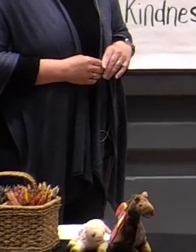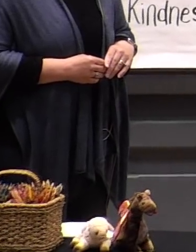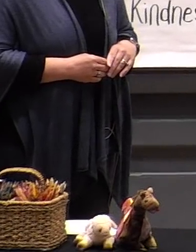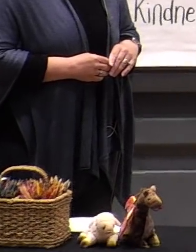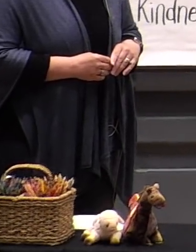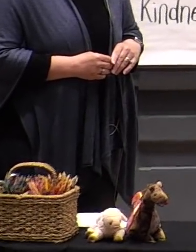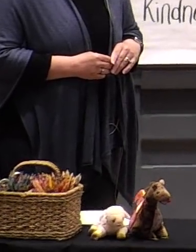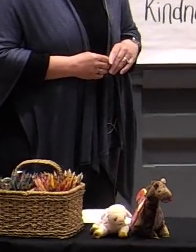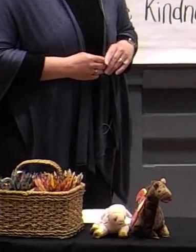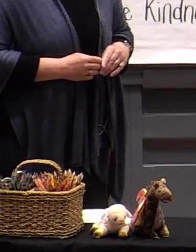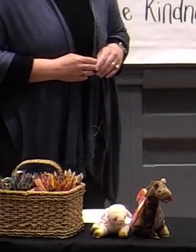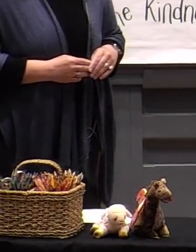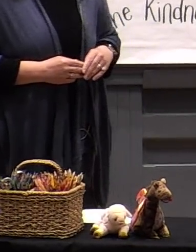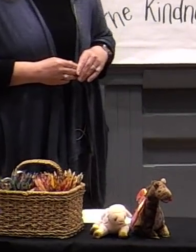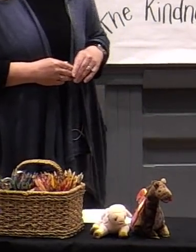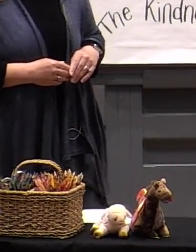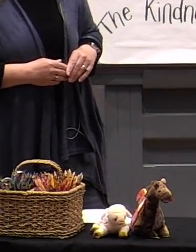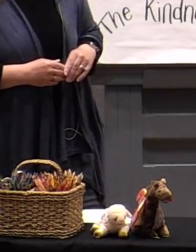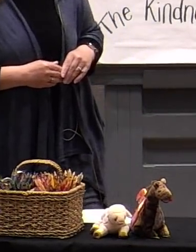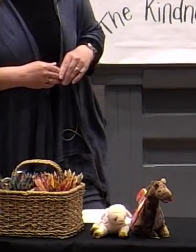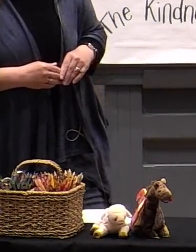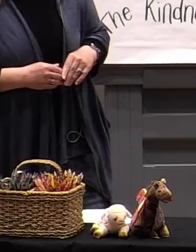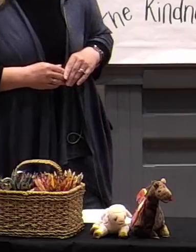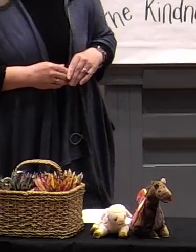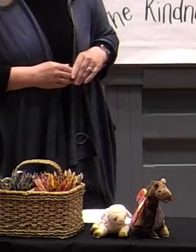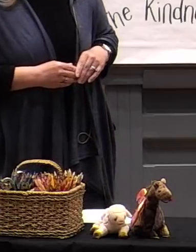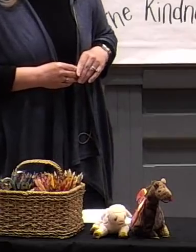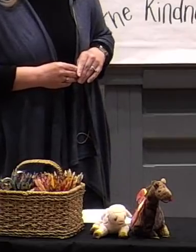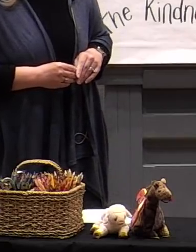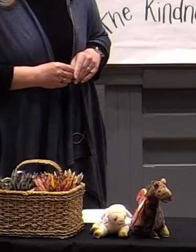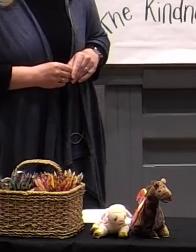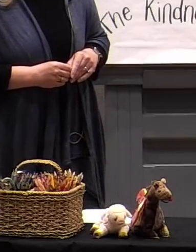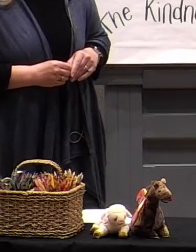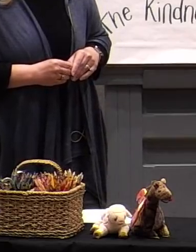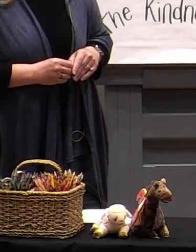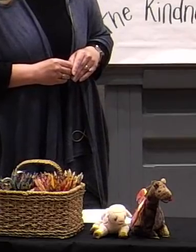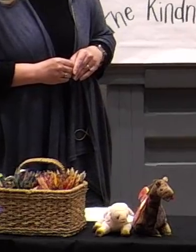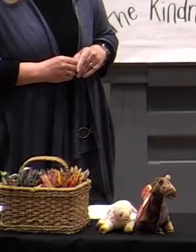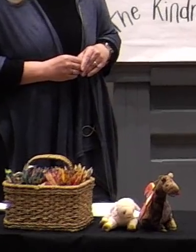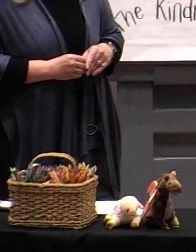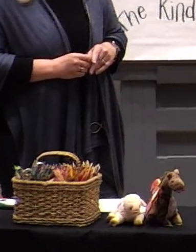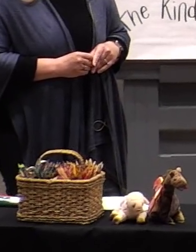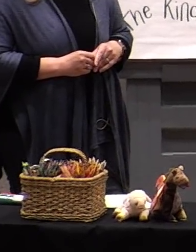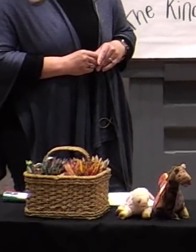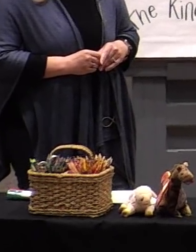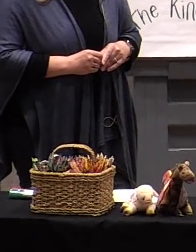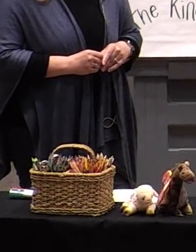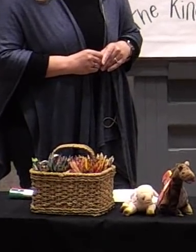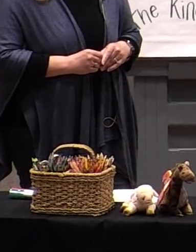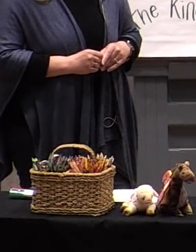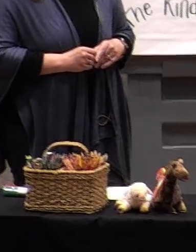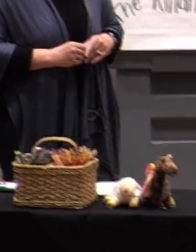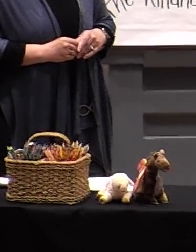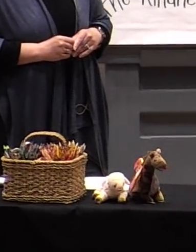Hi, I'm Adriana. And I'm Twuana. And we wanted to stop by to check in with you to see how you all were feeling today.